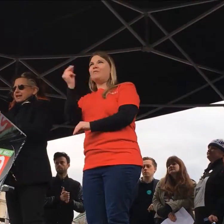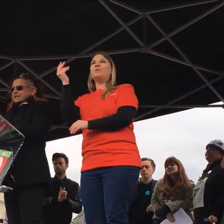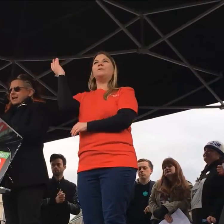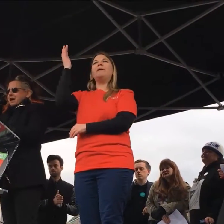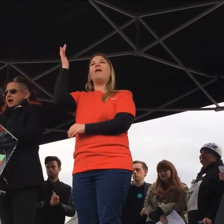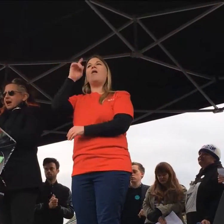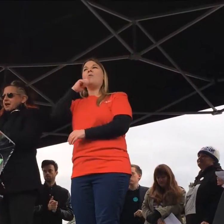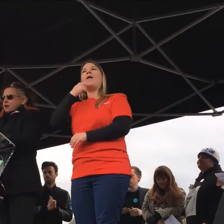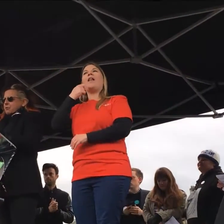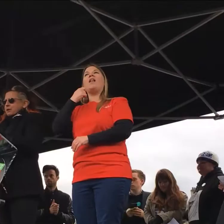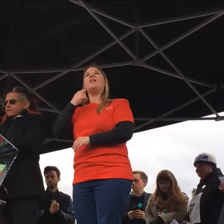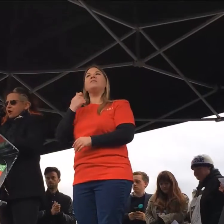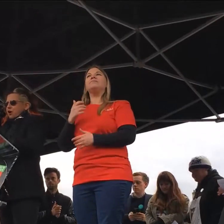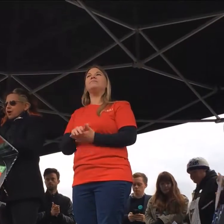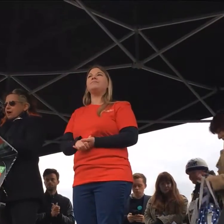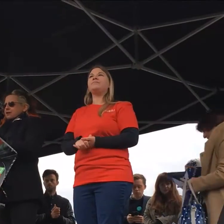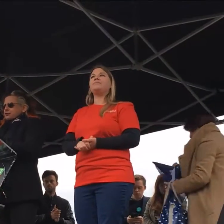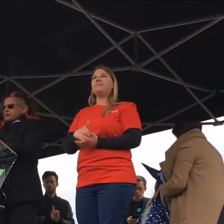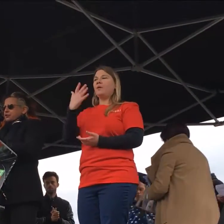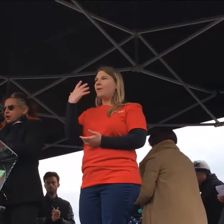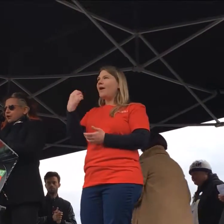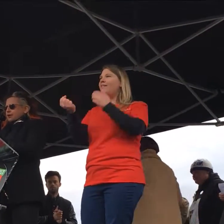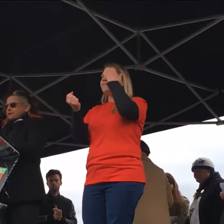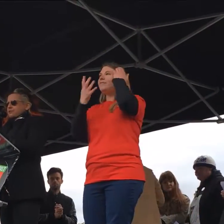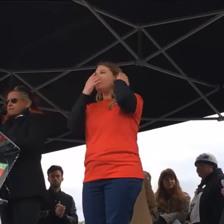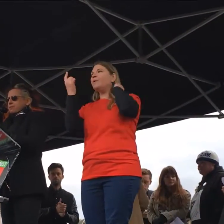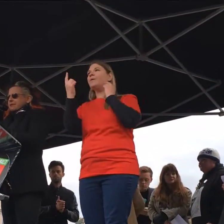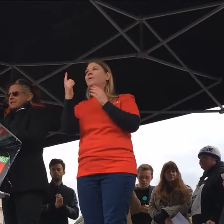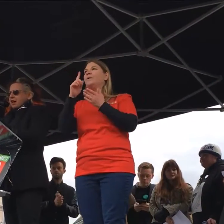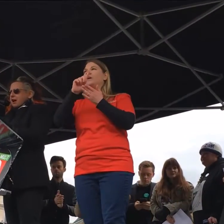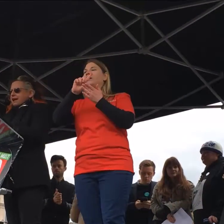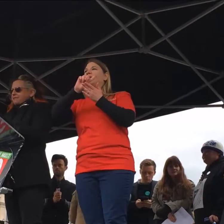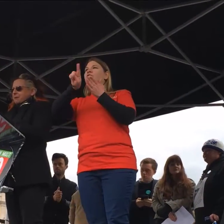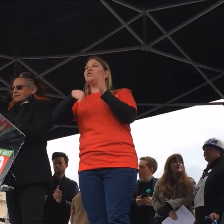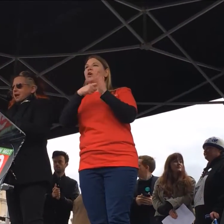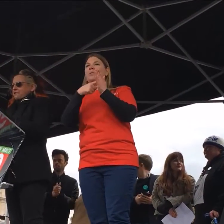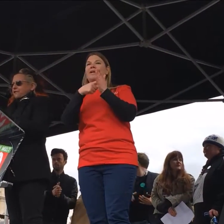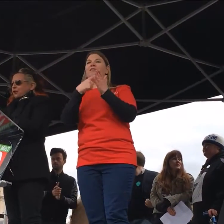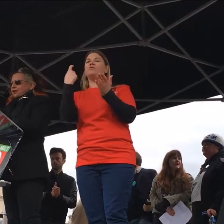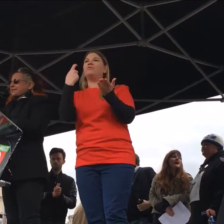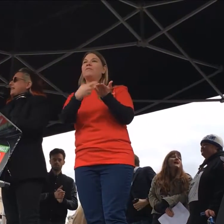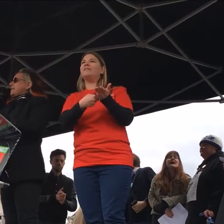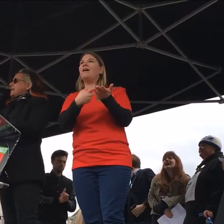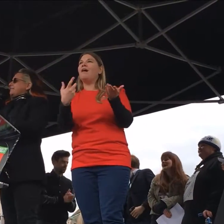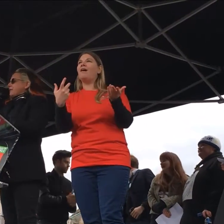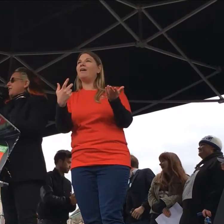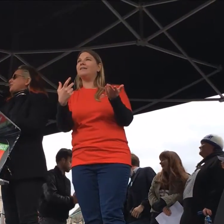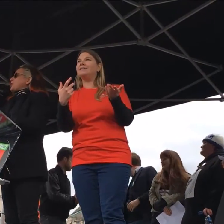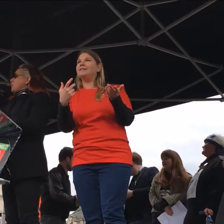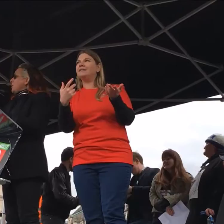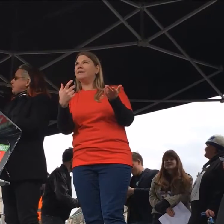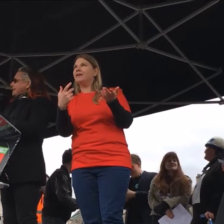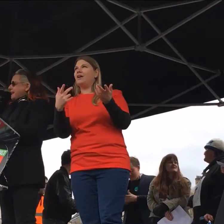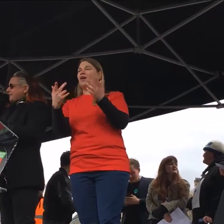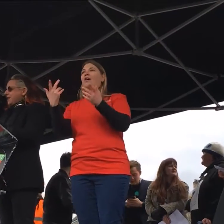join us urm we've got urm Jolyon Rubinstein best known for 'The revolution will be televised'